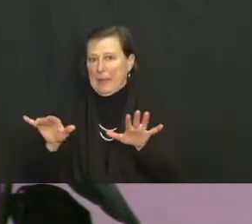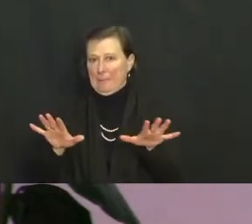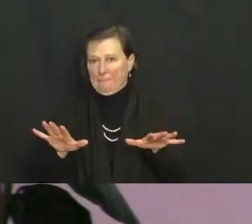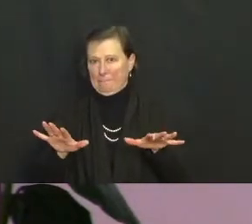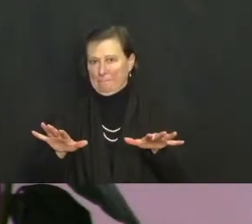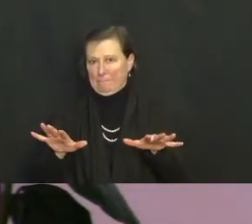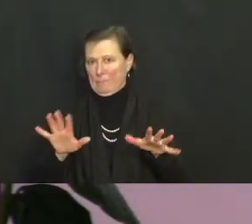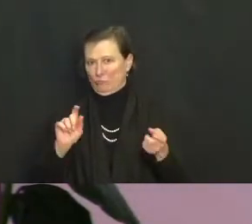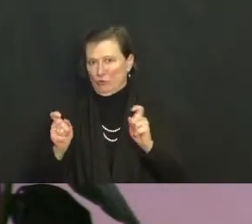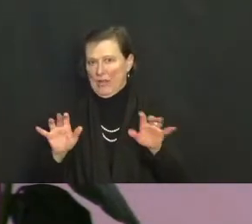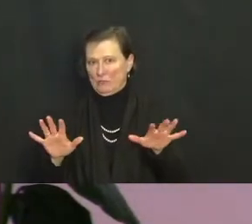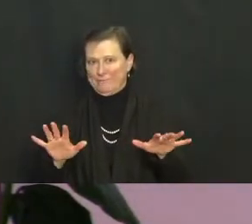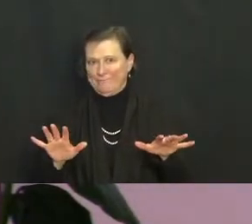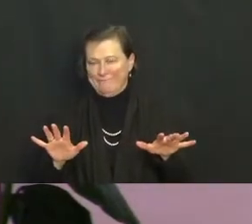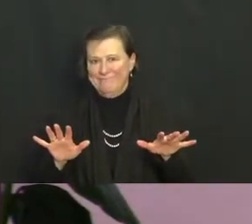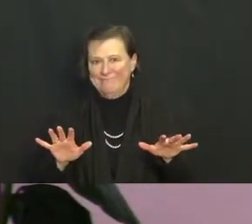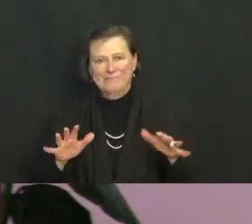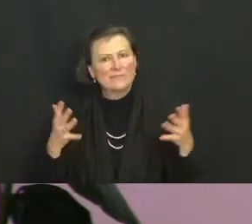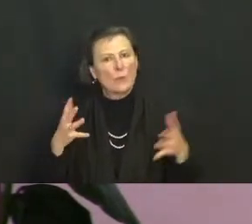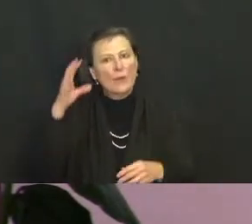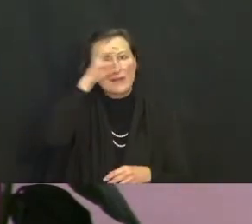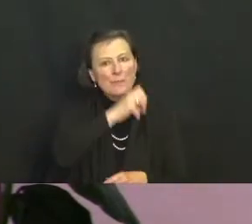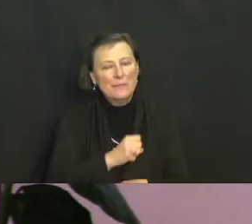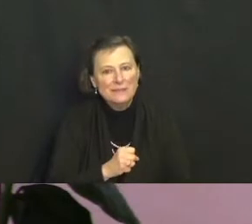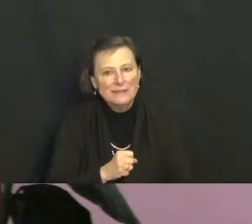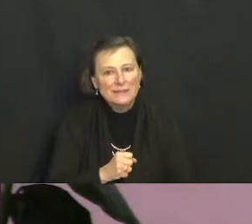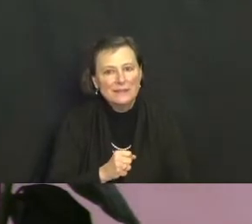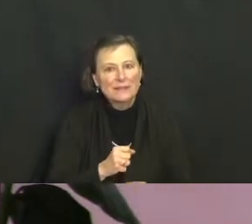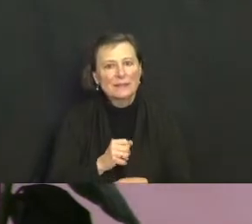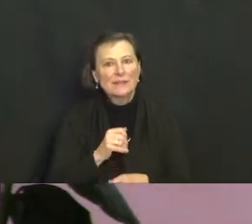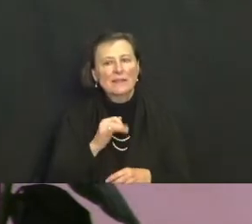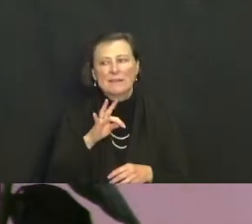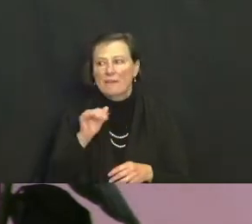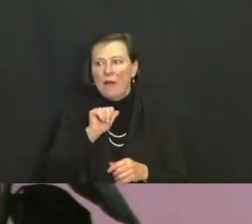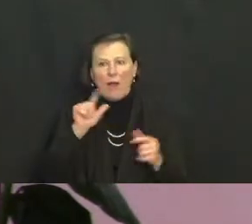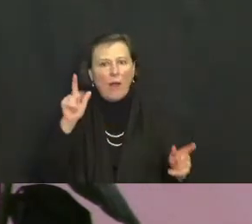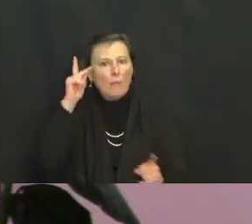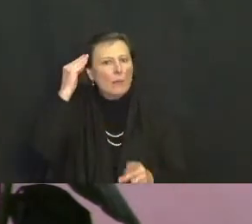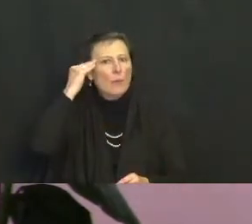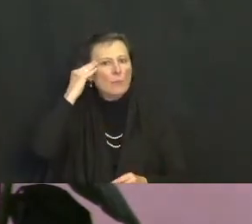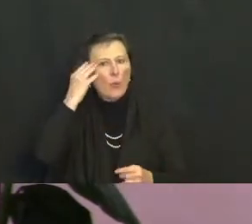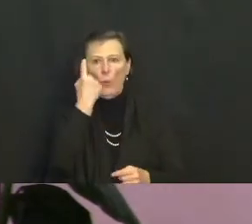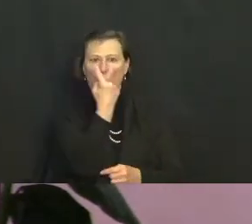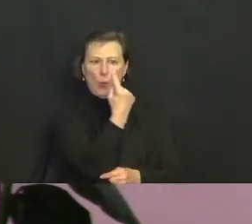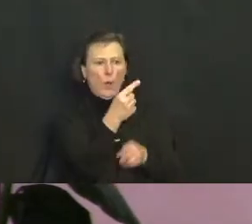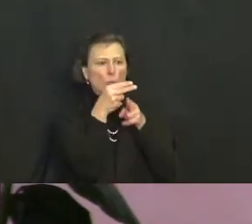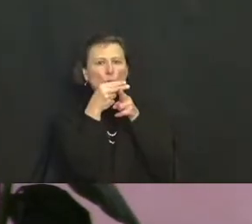What is missing when all that people know is this one relatively short speech, what